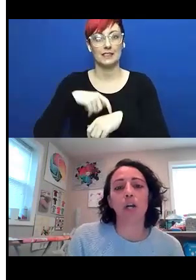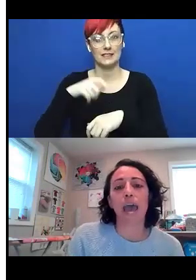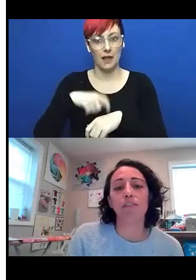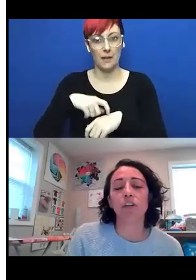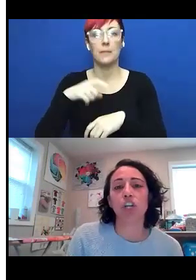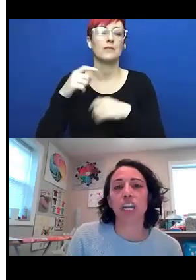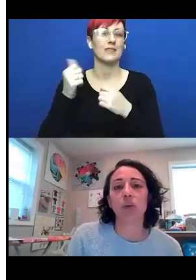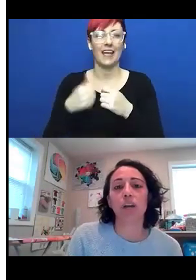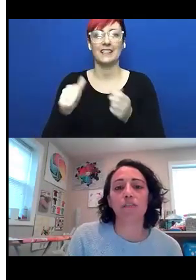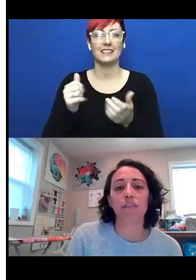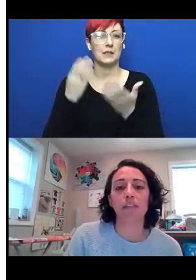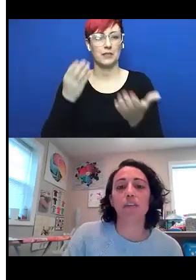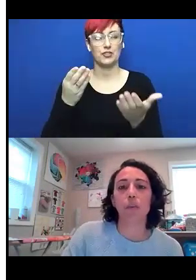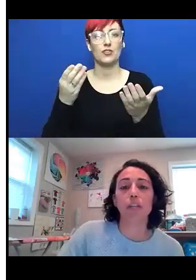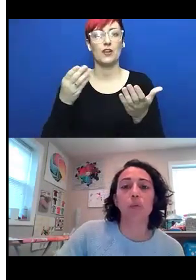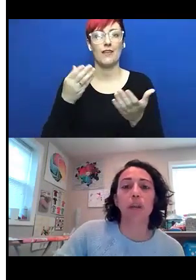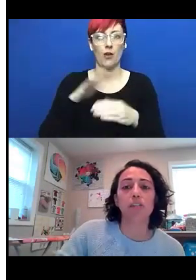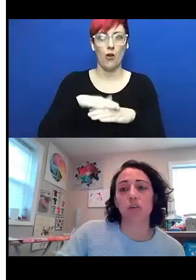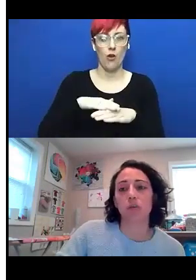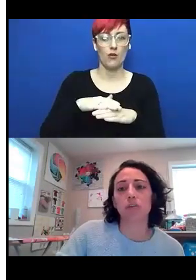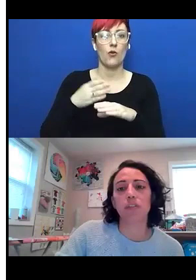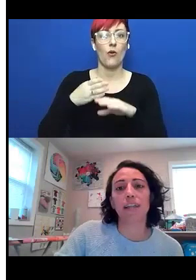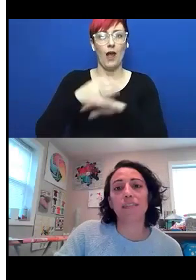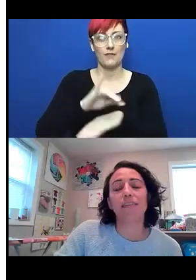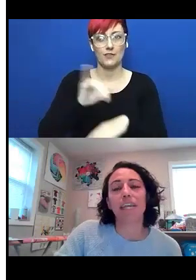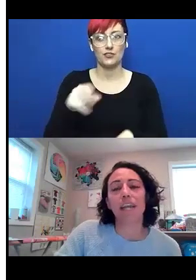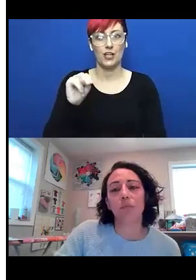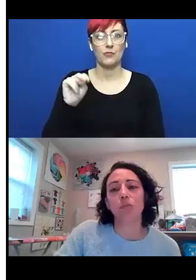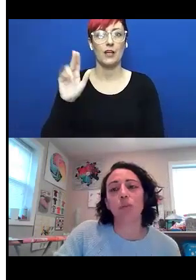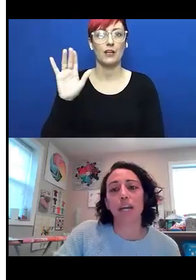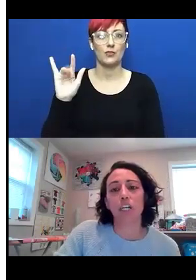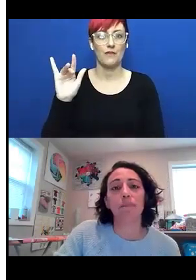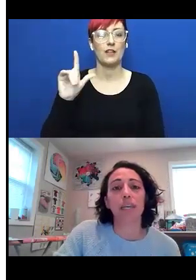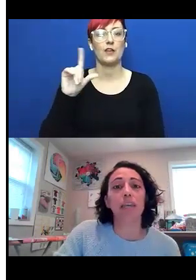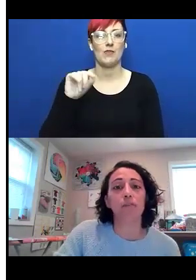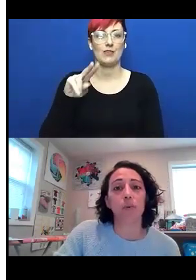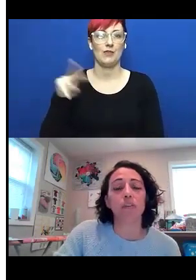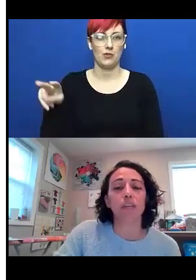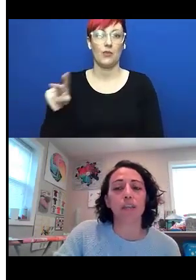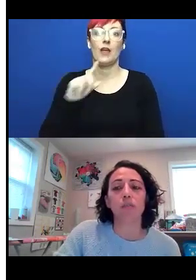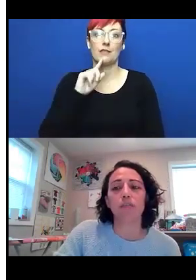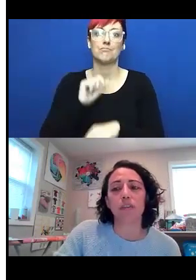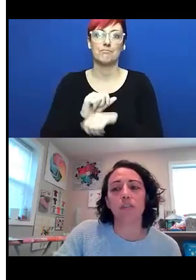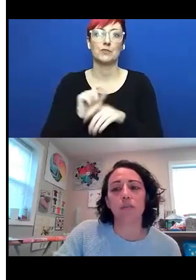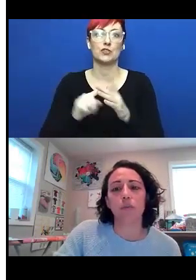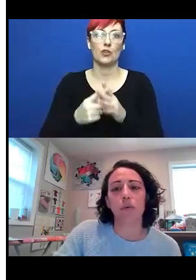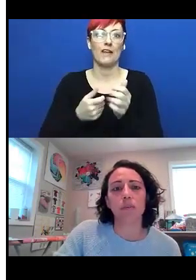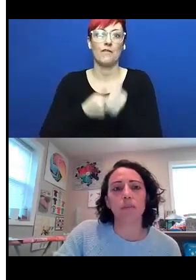or after January 5, 2022. So that's the date at which we'll actually begin enforcing use of these new forms.